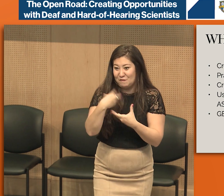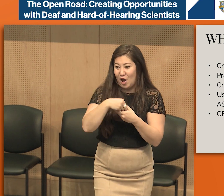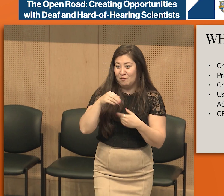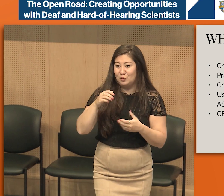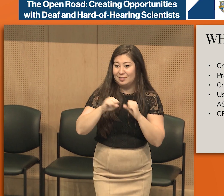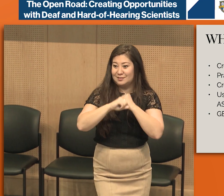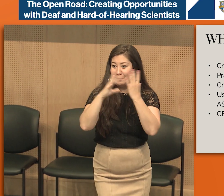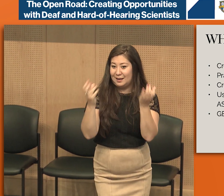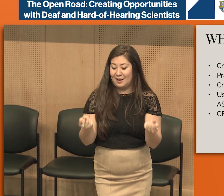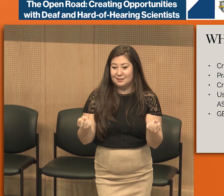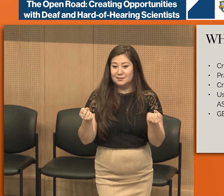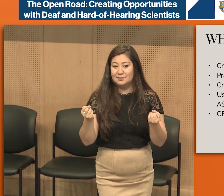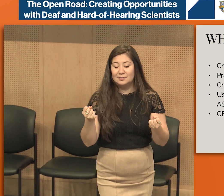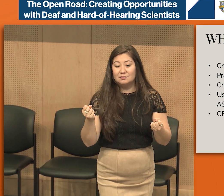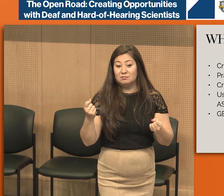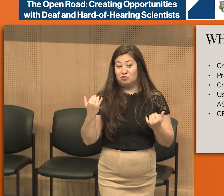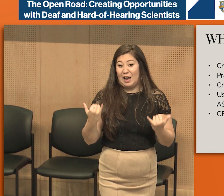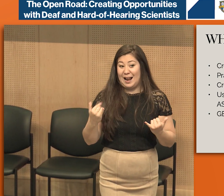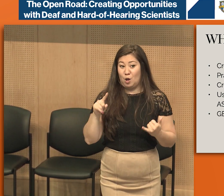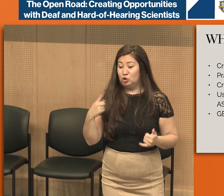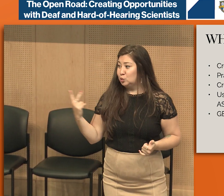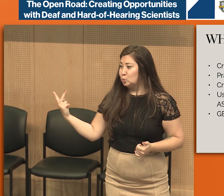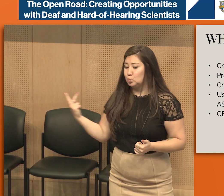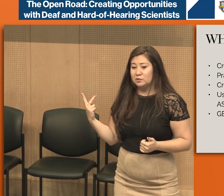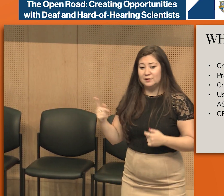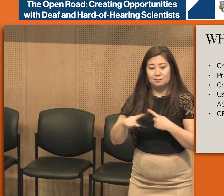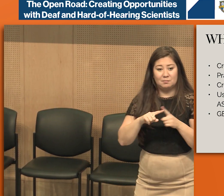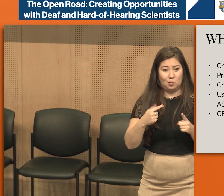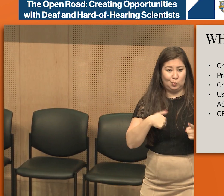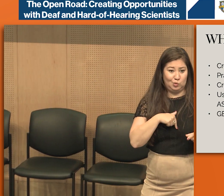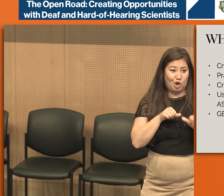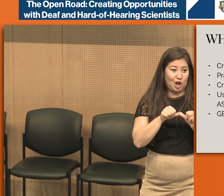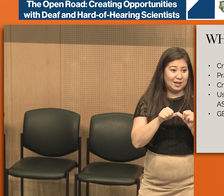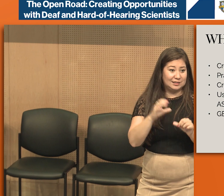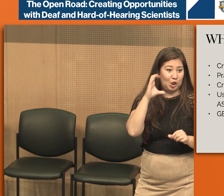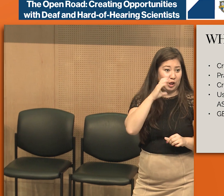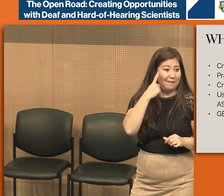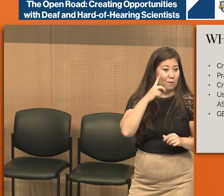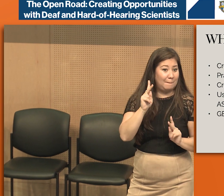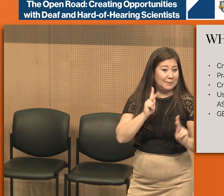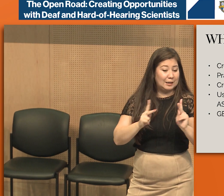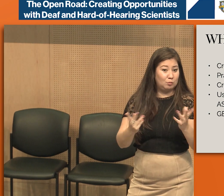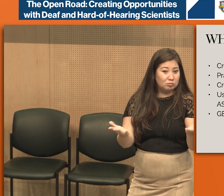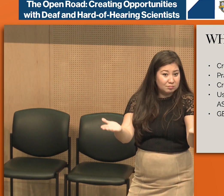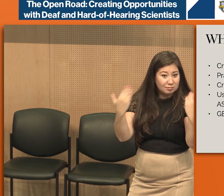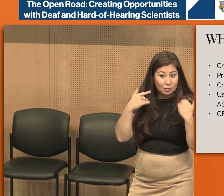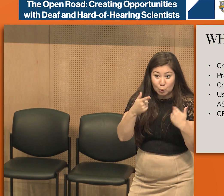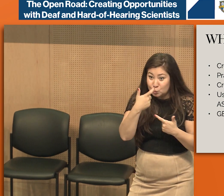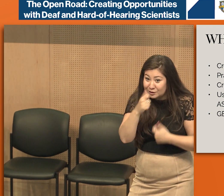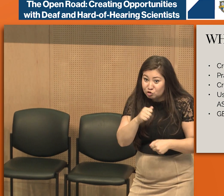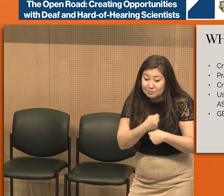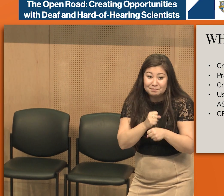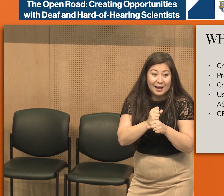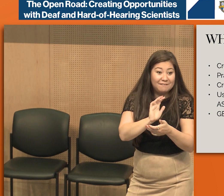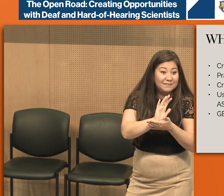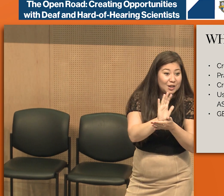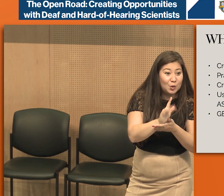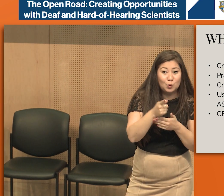And the last thing is please, get involved with Atomic Hands. Barbara and I are the only ones who are working it right now,